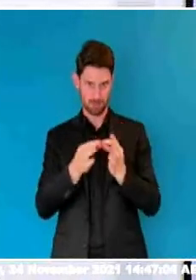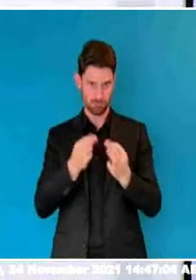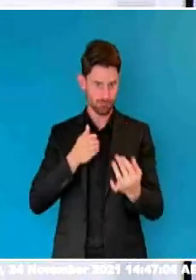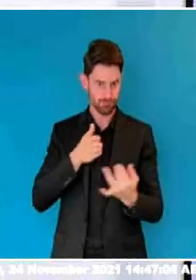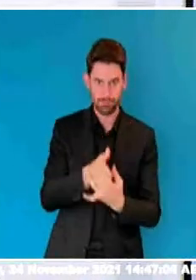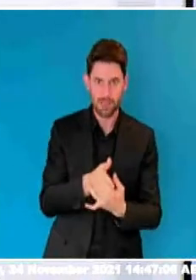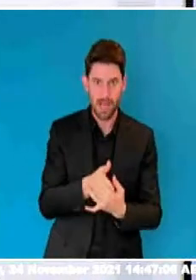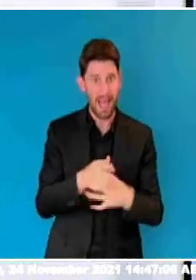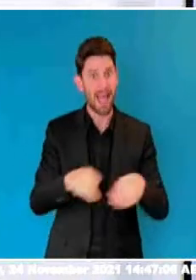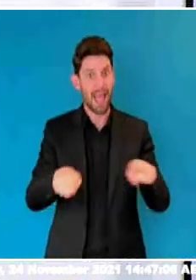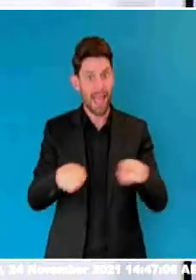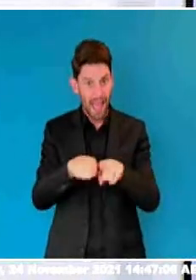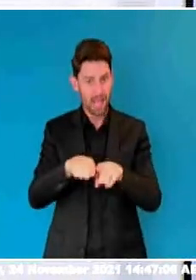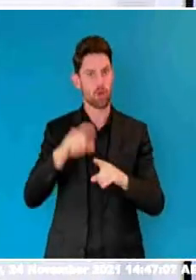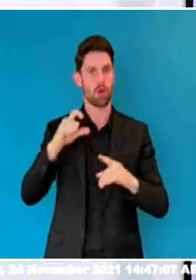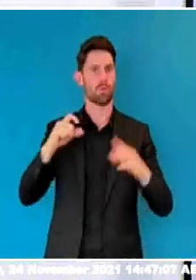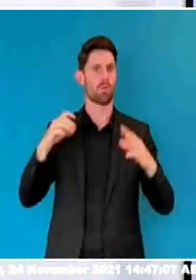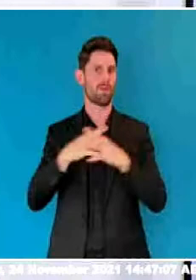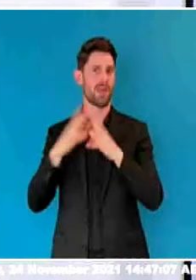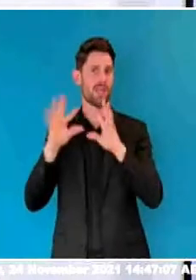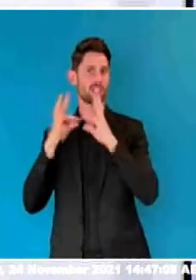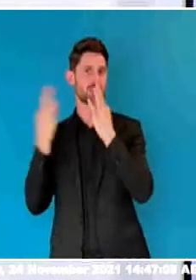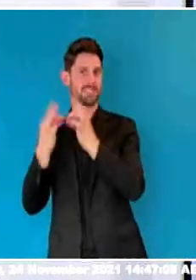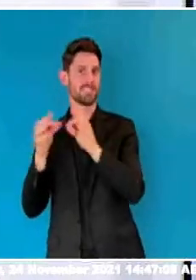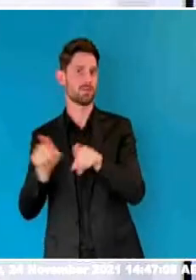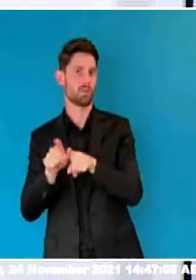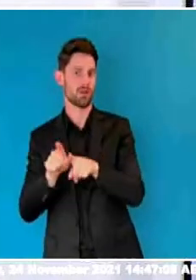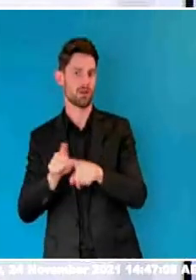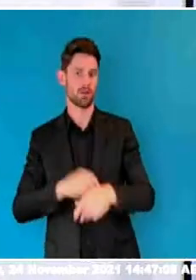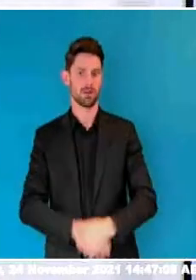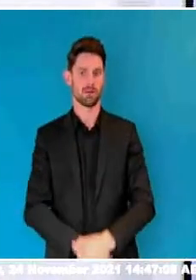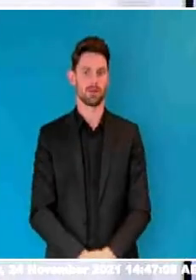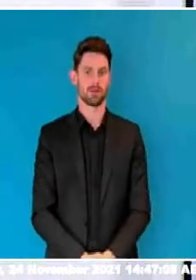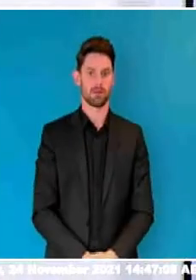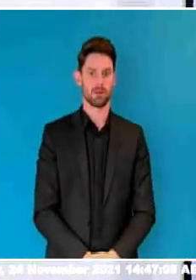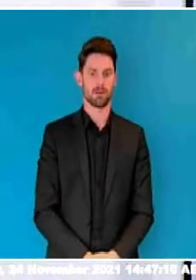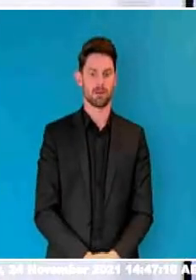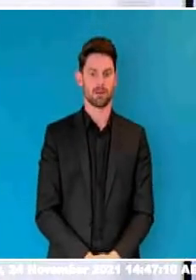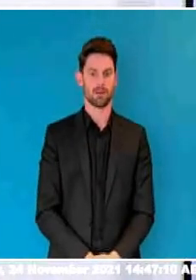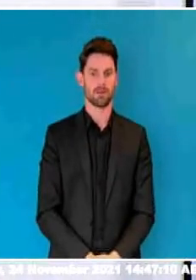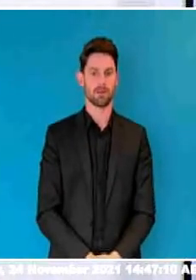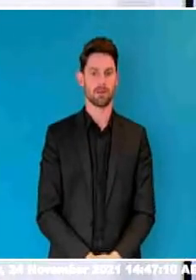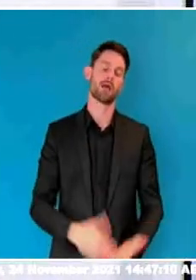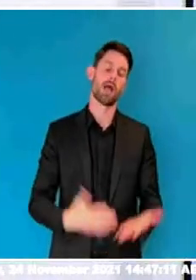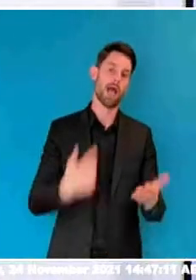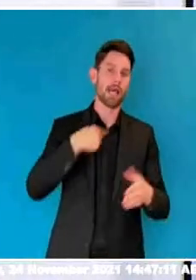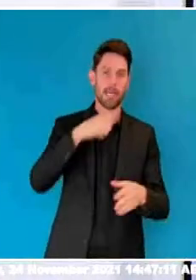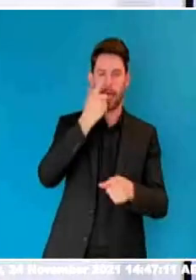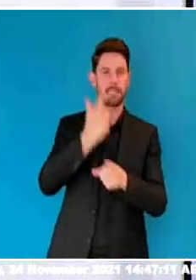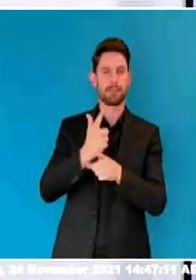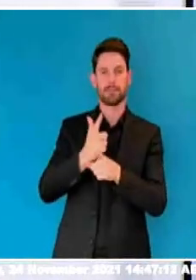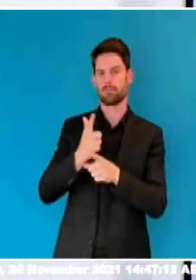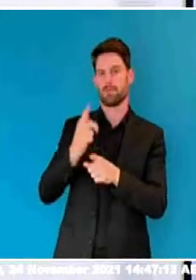Commonwealth agencies as well? Well, I can't speak on behalf of the Commonwealth agencies, Ms Eastman.